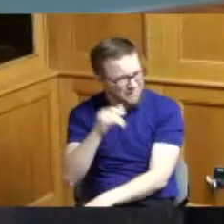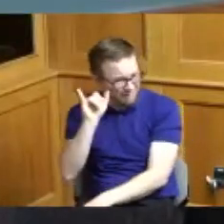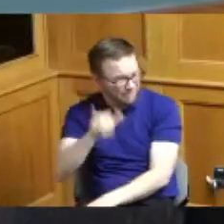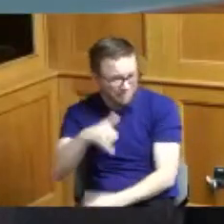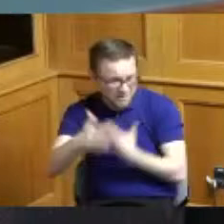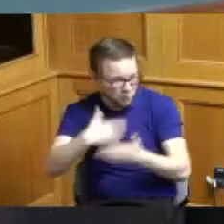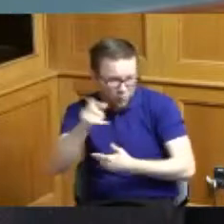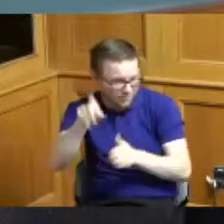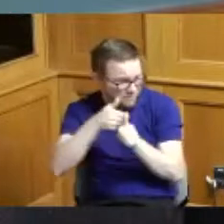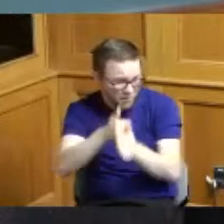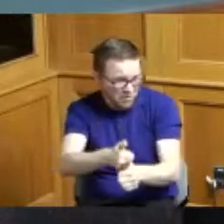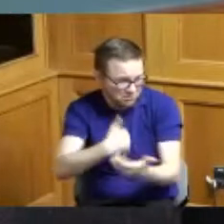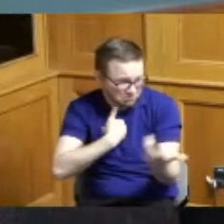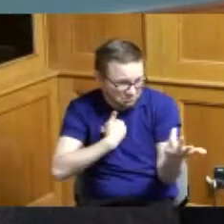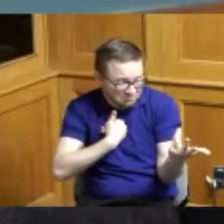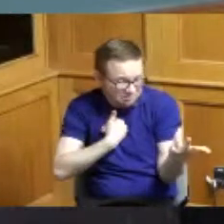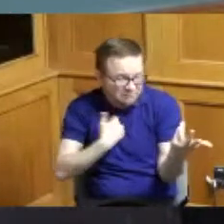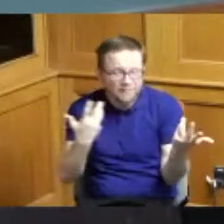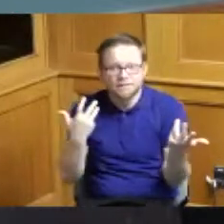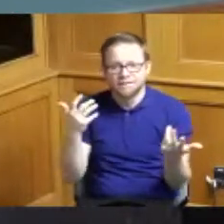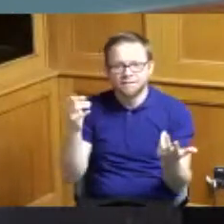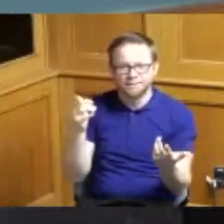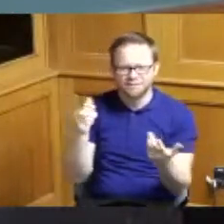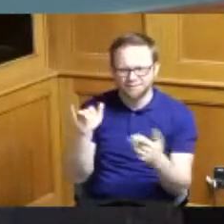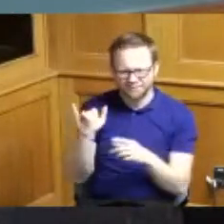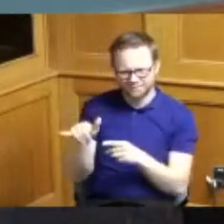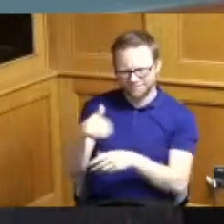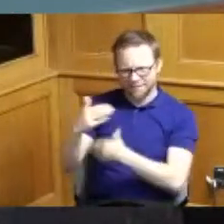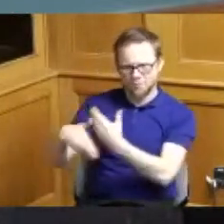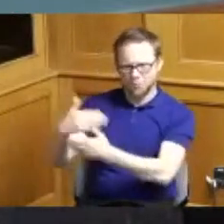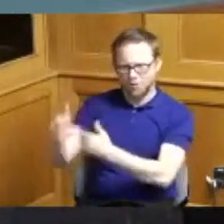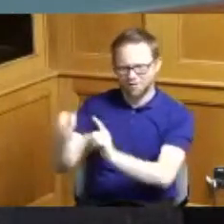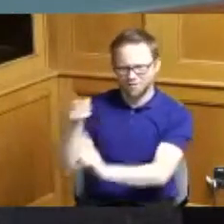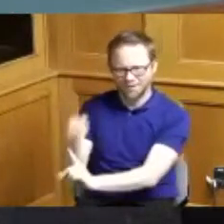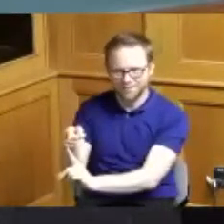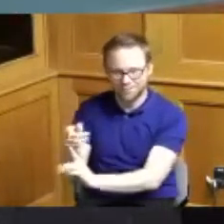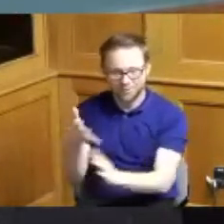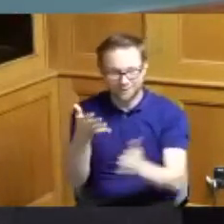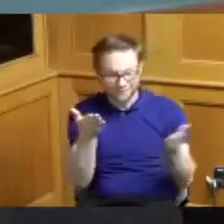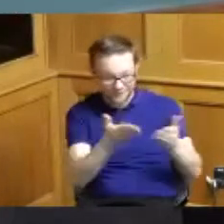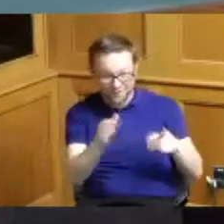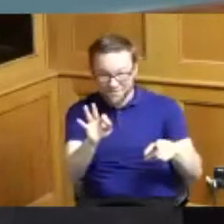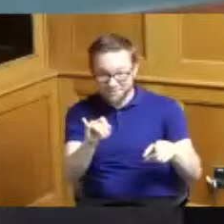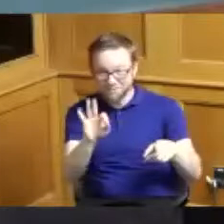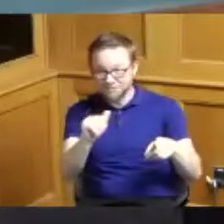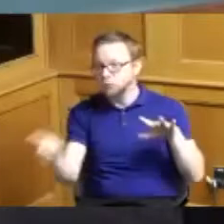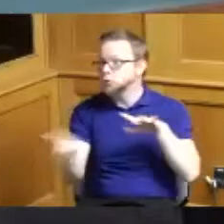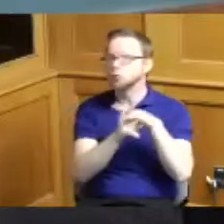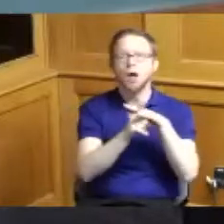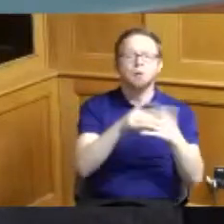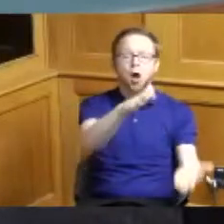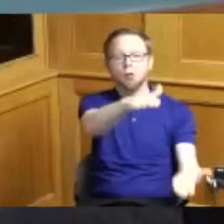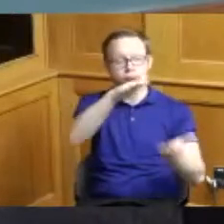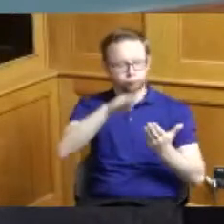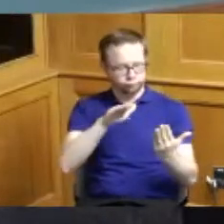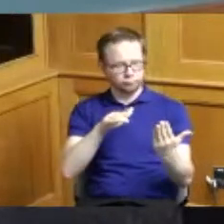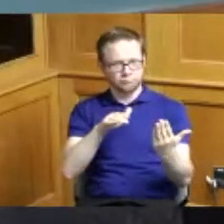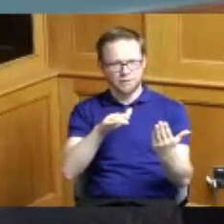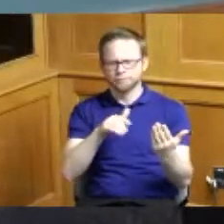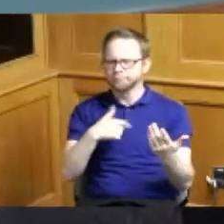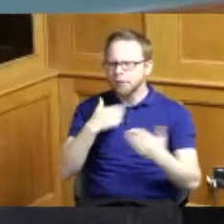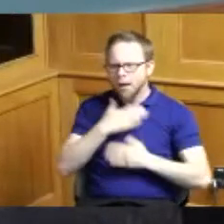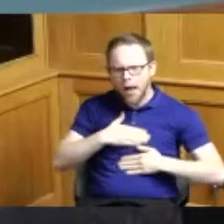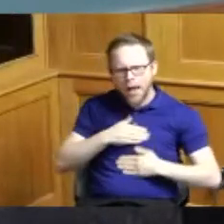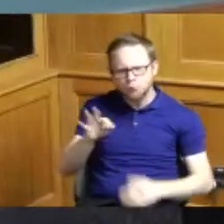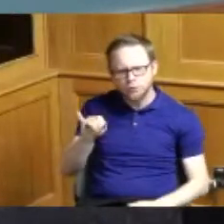it's a process but when we come here FIFA shows up I mean I appreciate FIFA but they did not elect me